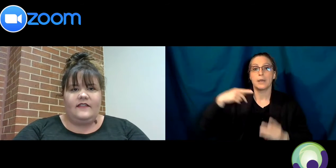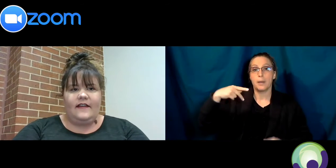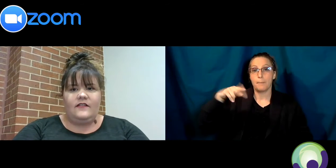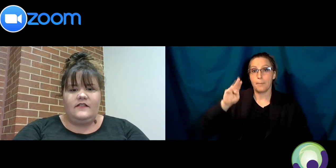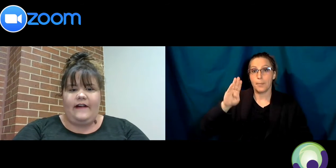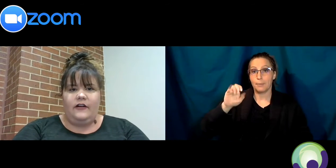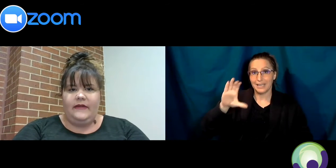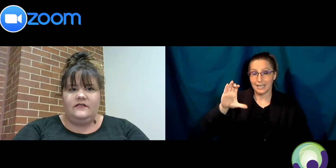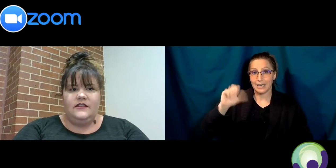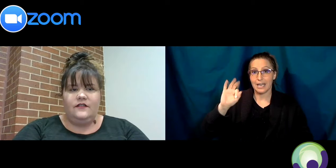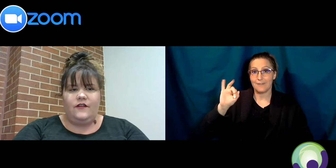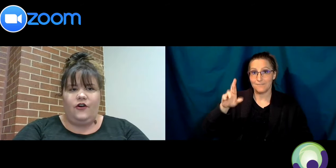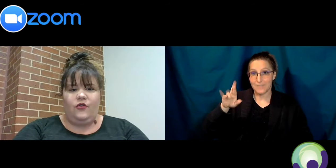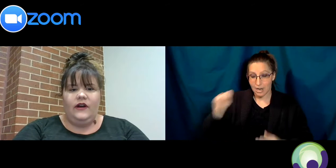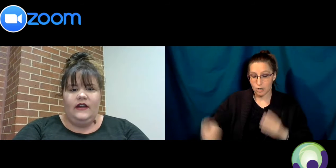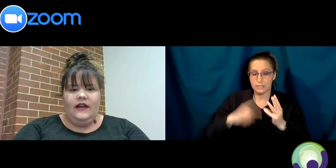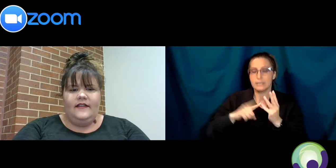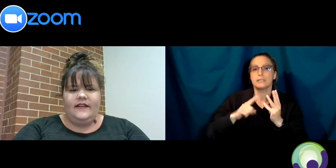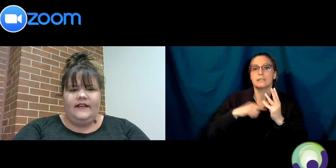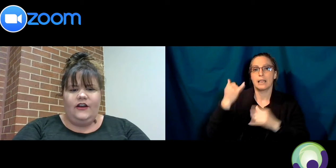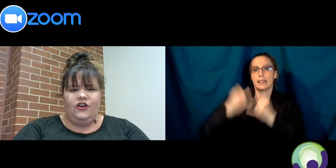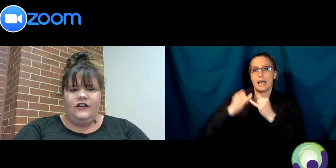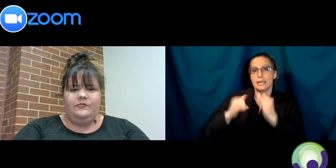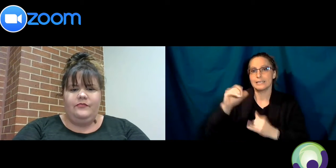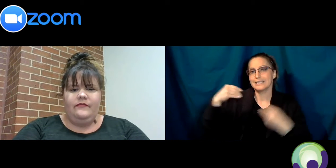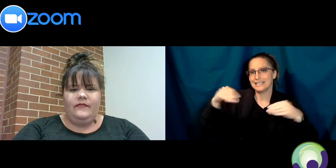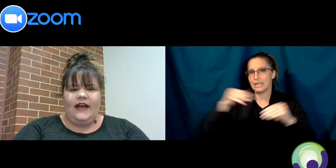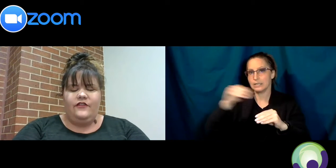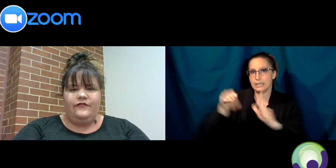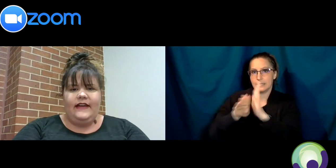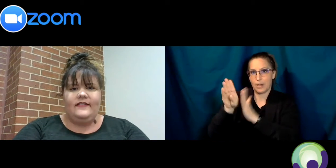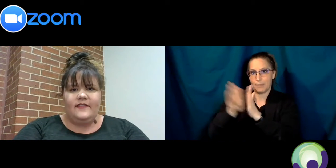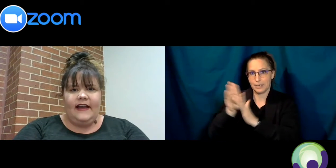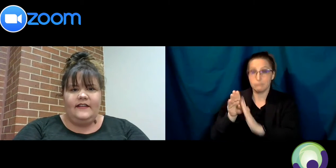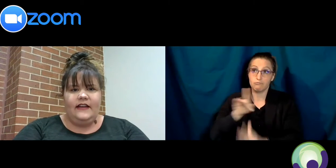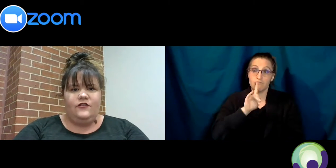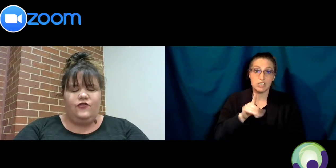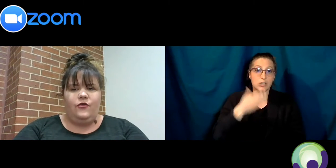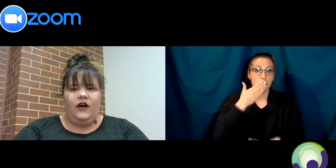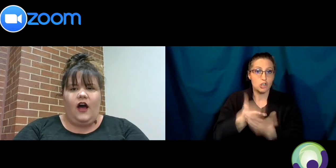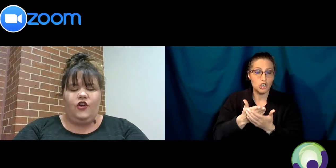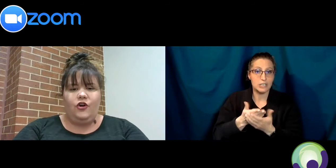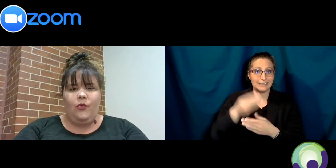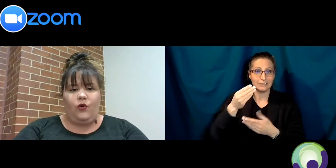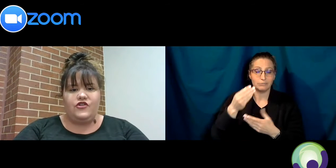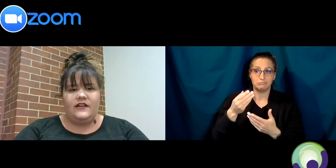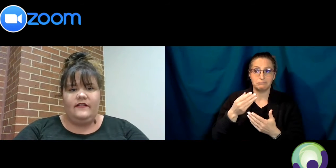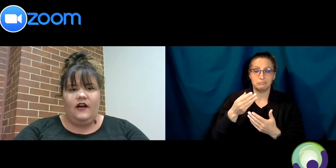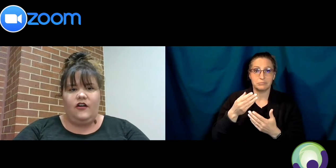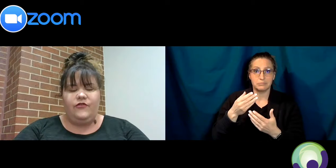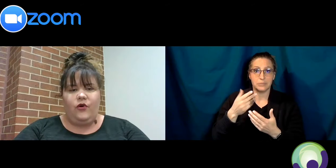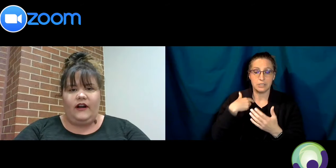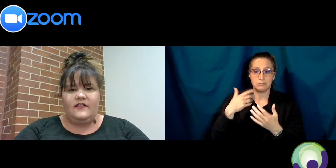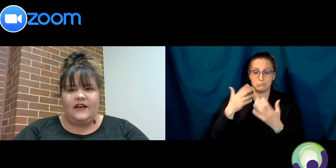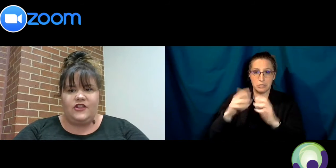Sales and Development. So it's a good insight into a good portion of the organization.